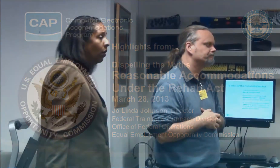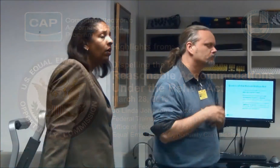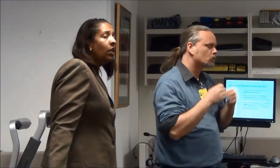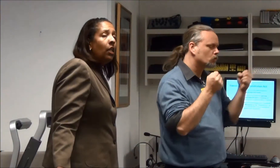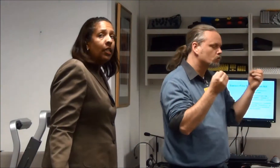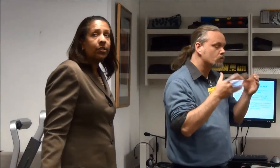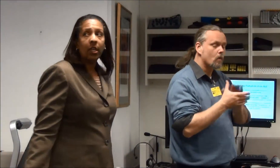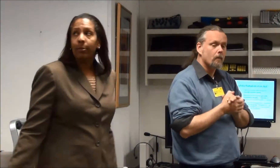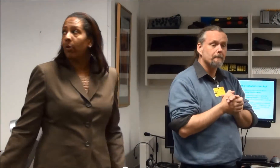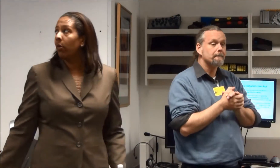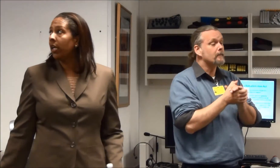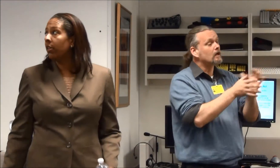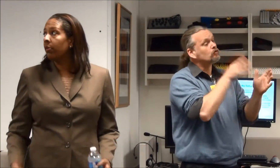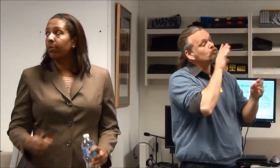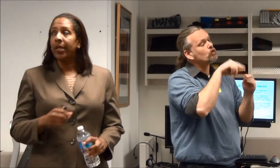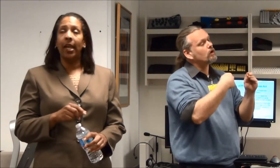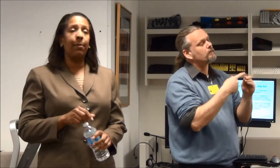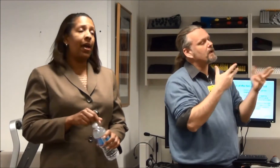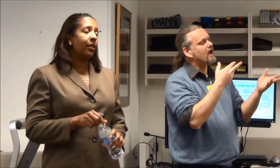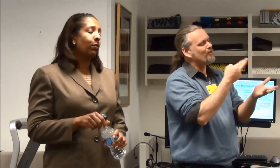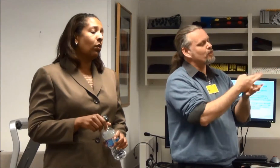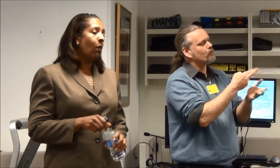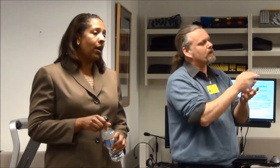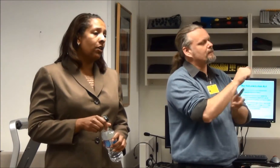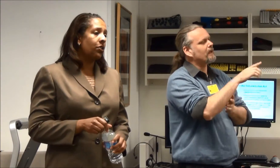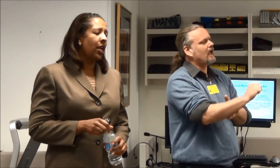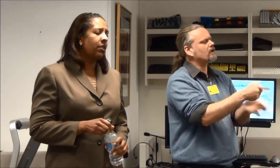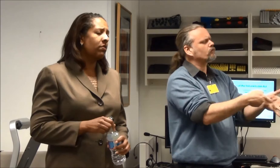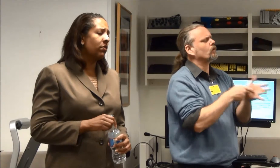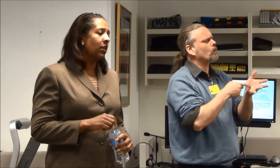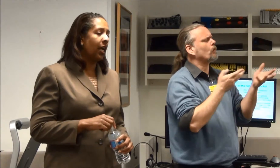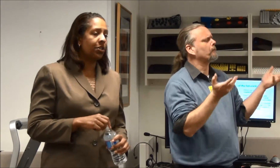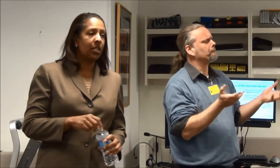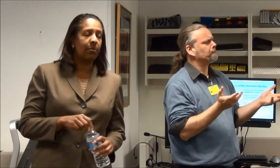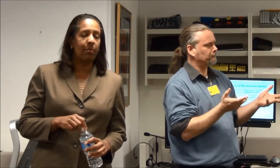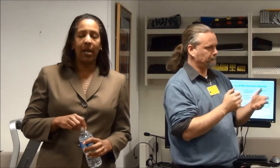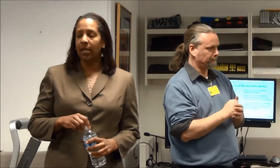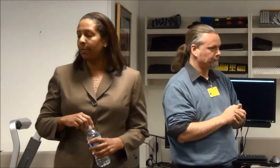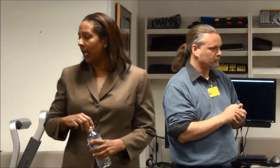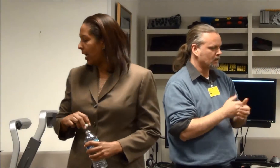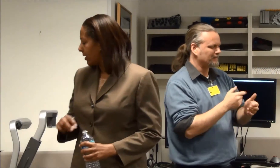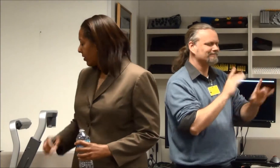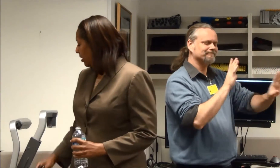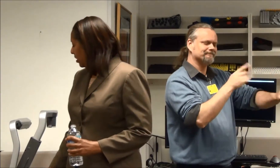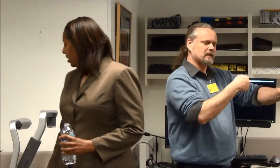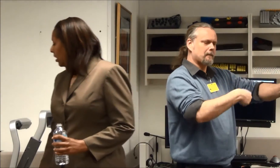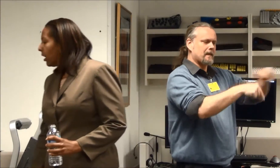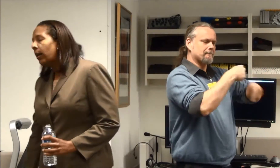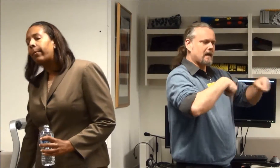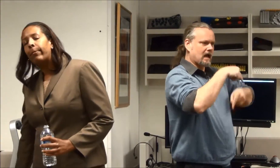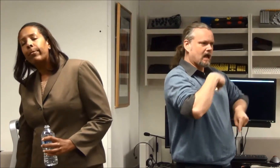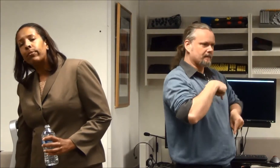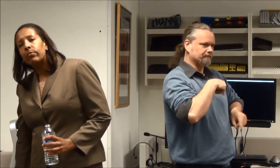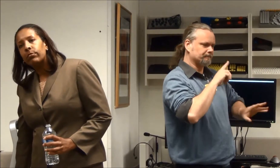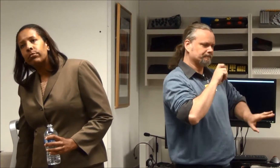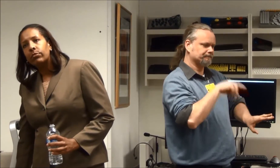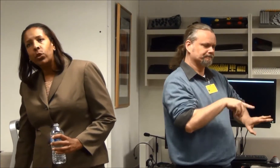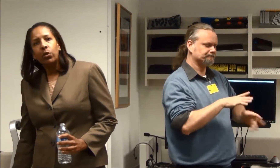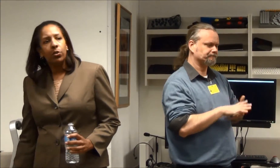So let's talk about what the Rehab Act requires, and actually let me back up and ask, who knows